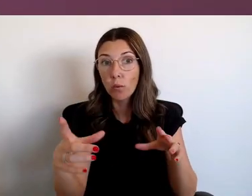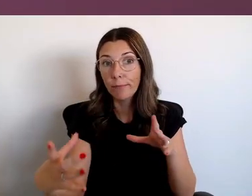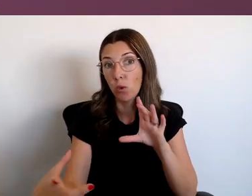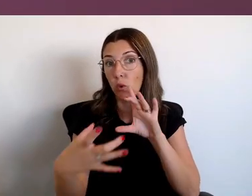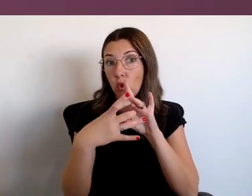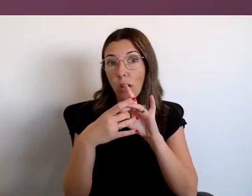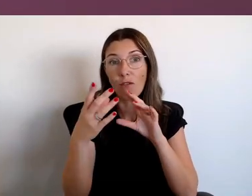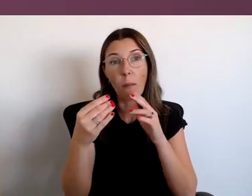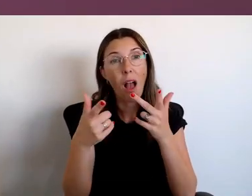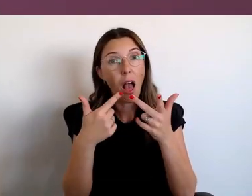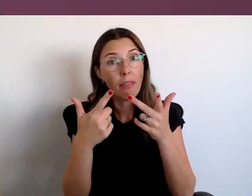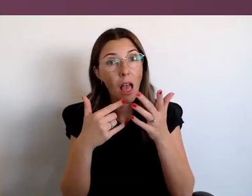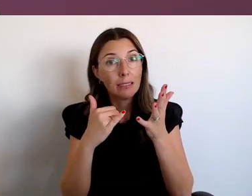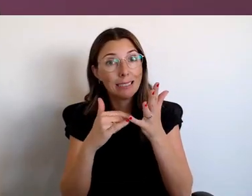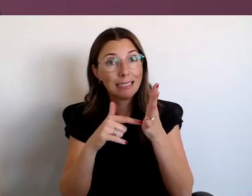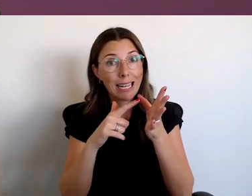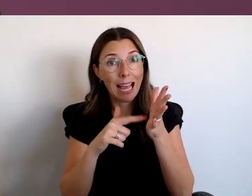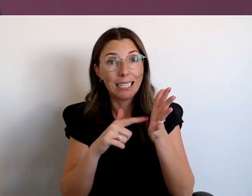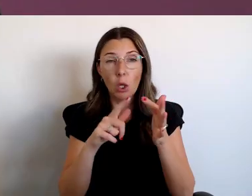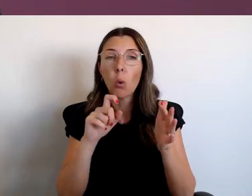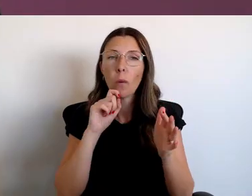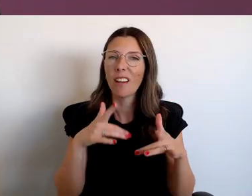interstate will also find the conversation insightful.